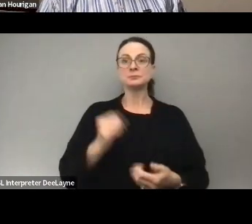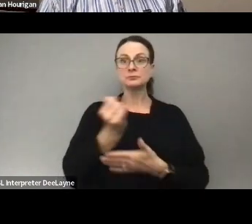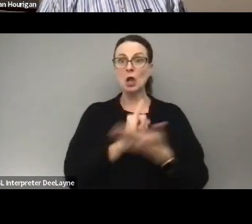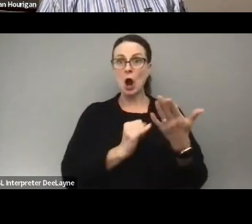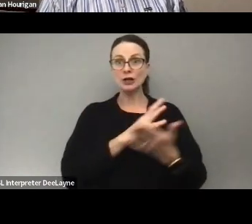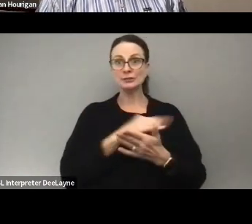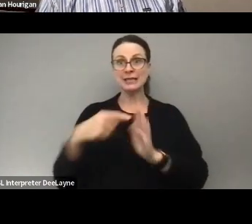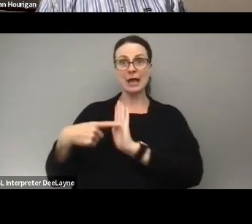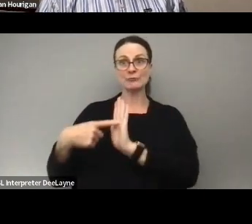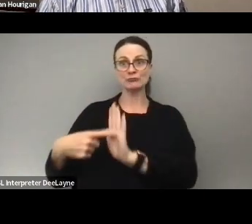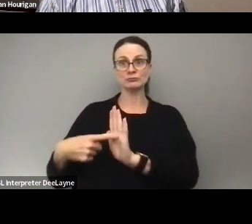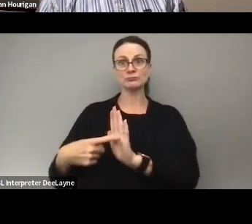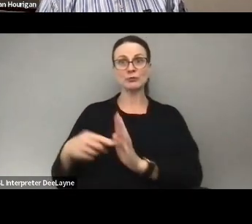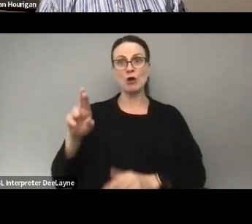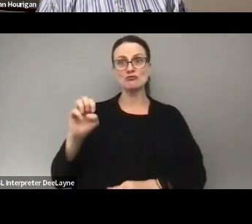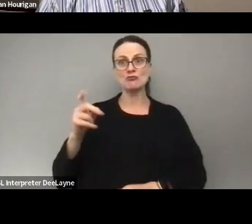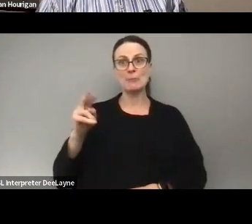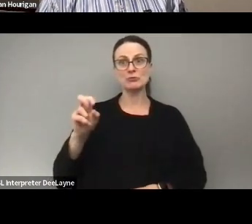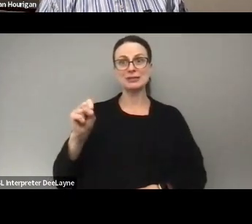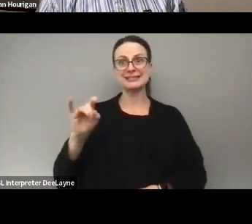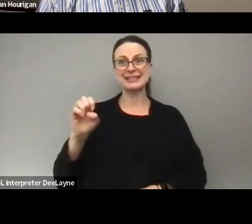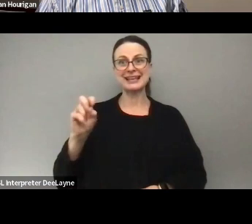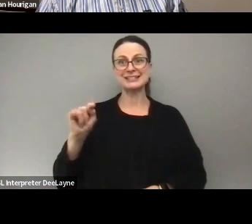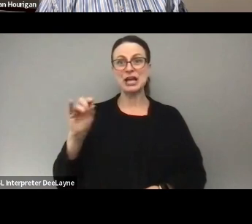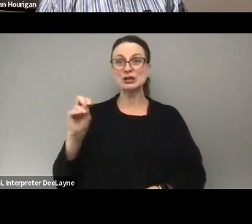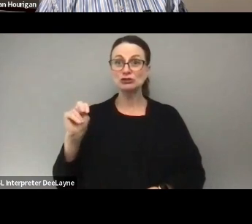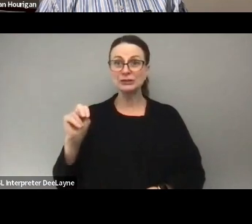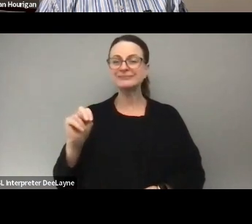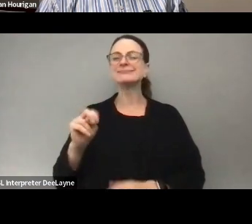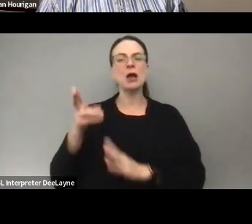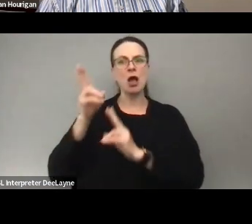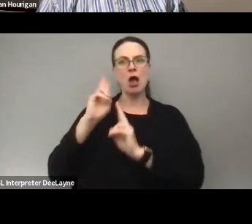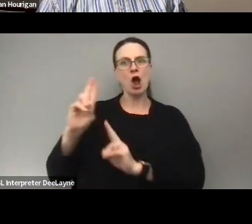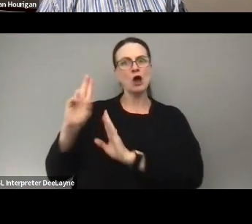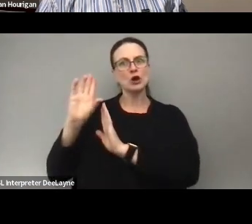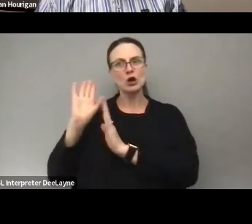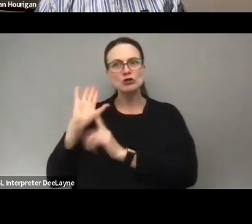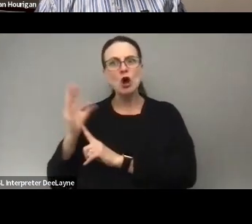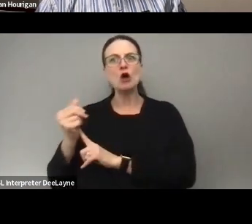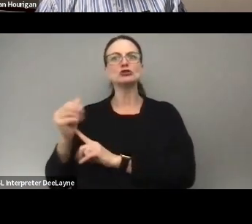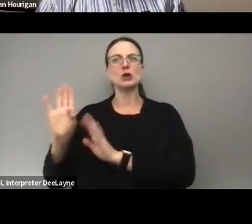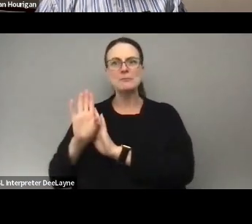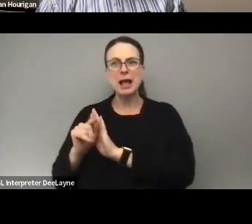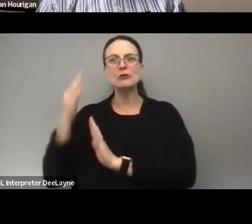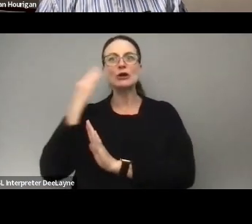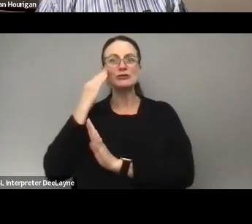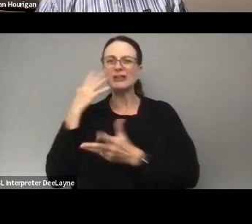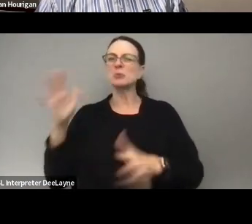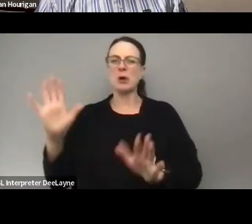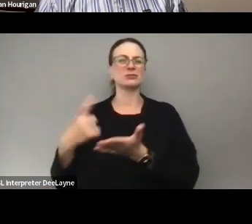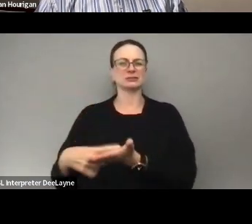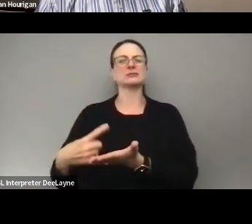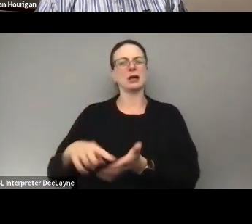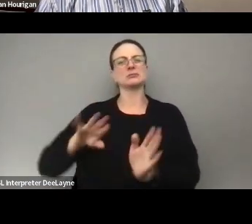So, the arts can be a window into honoring the culture and the background knowledge, definitely. Like for example, we've already talked about using,